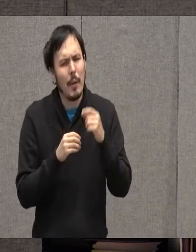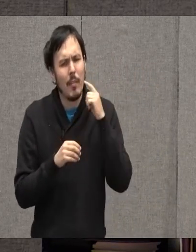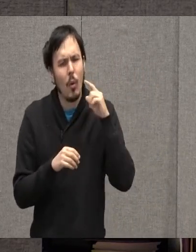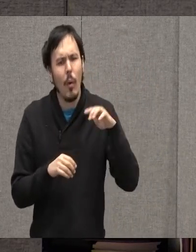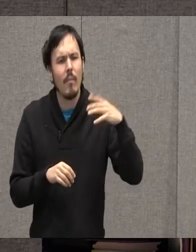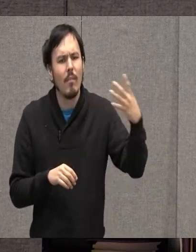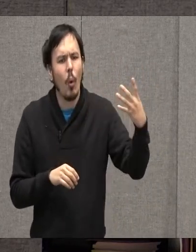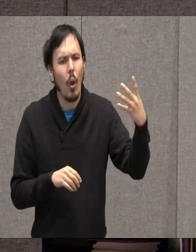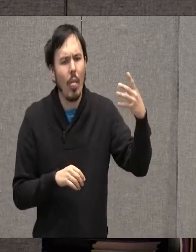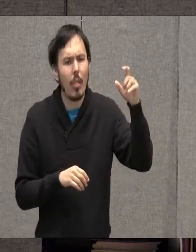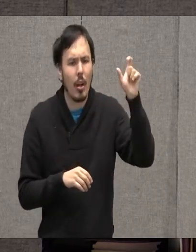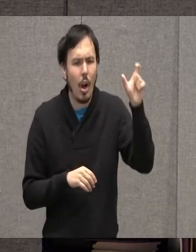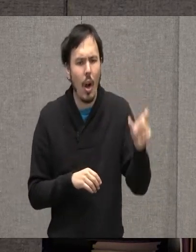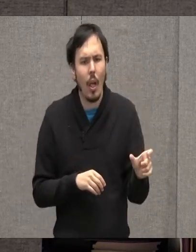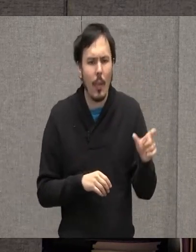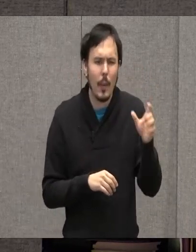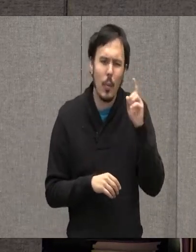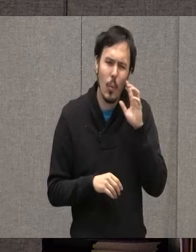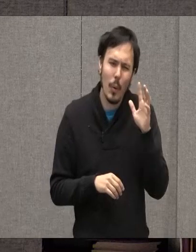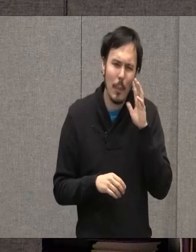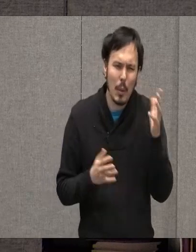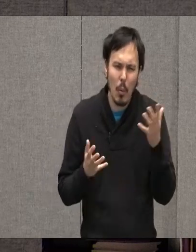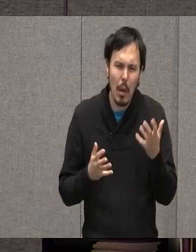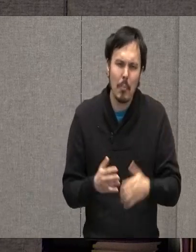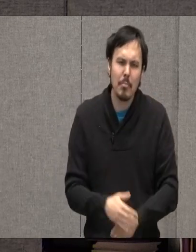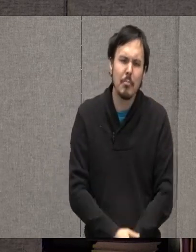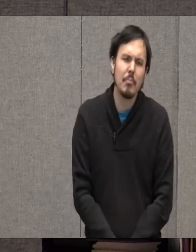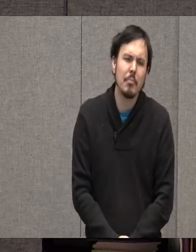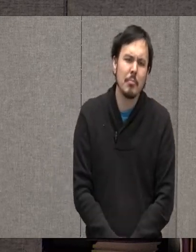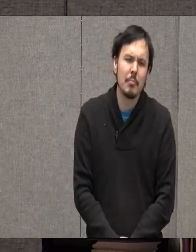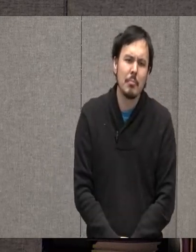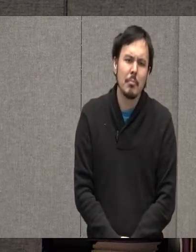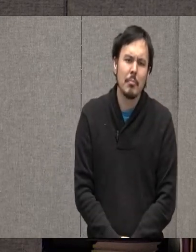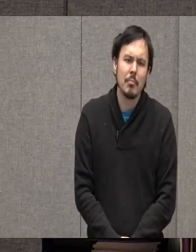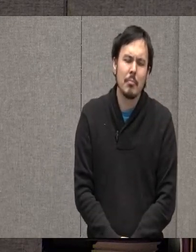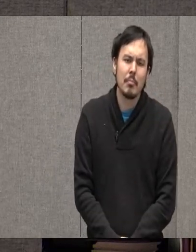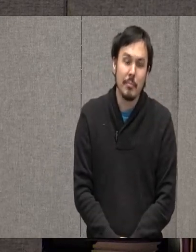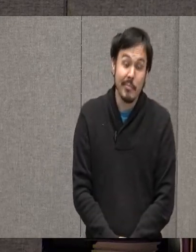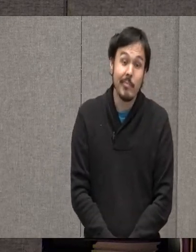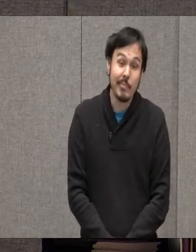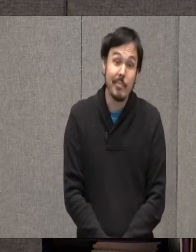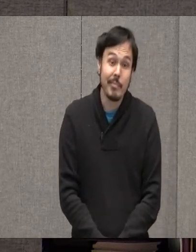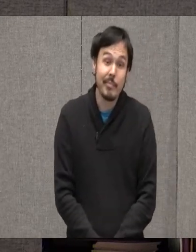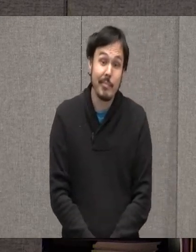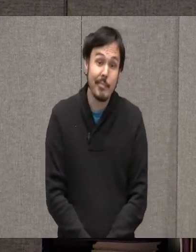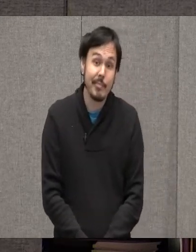What do you think about that one? I think you're right, it would be